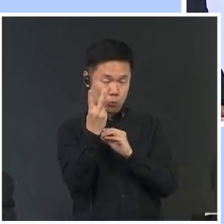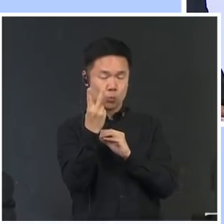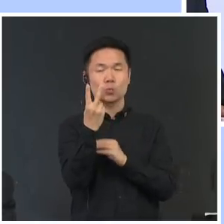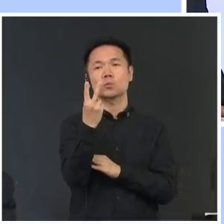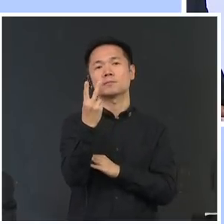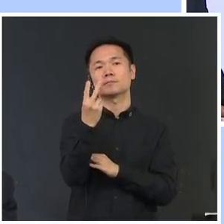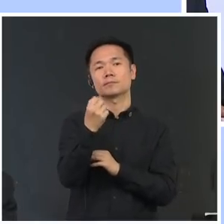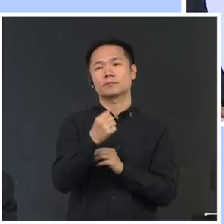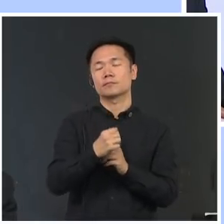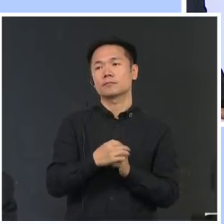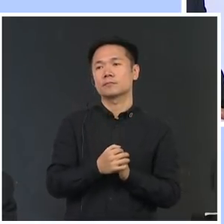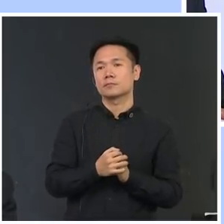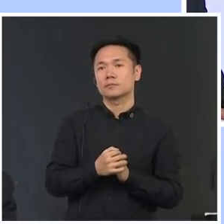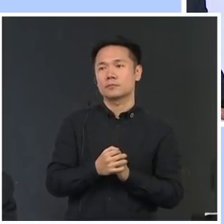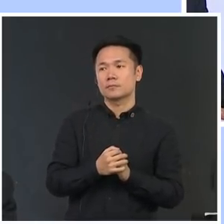So these articles pertain to the Deaf, among this Convention.